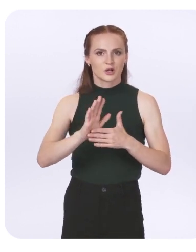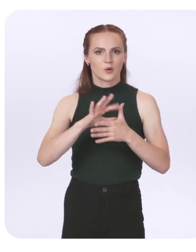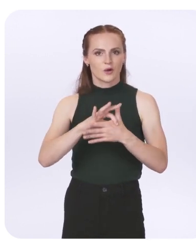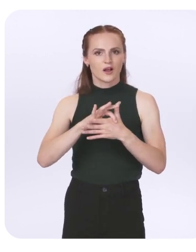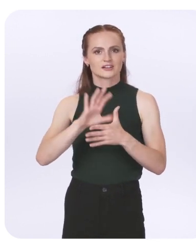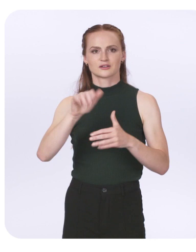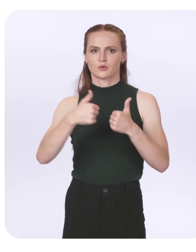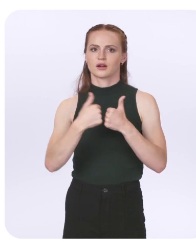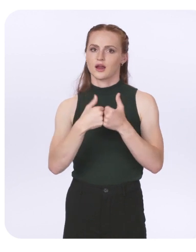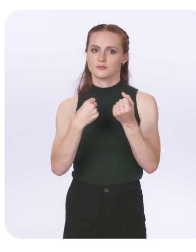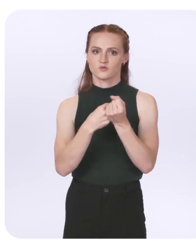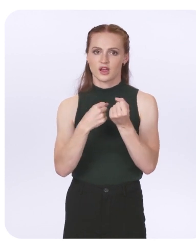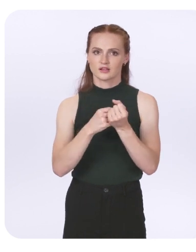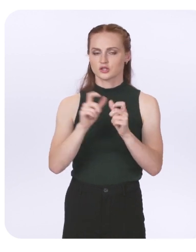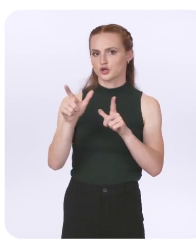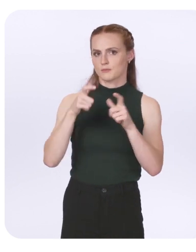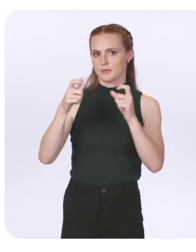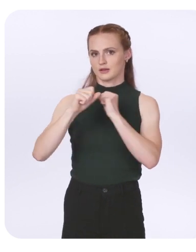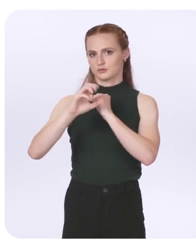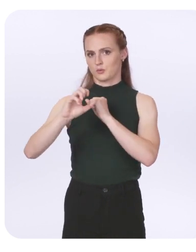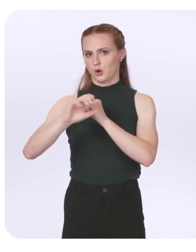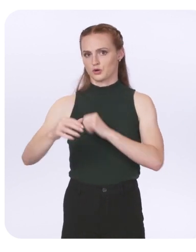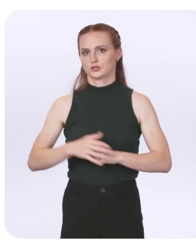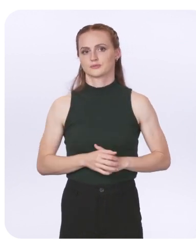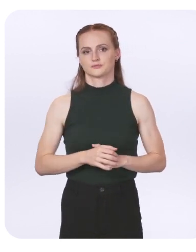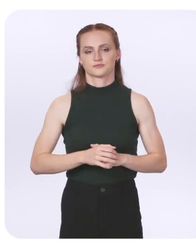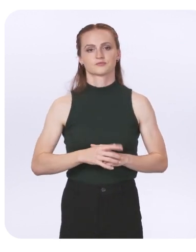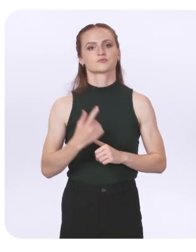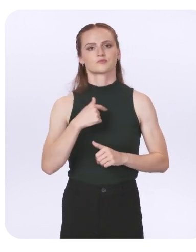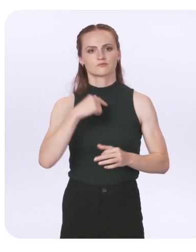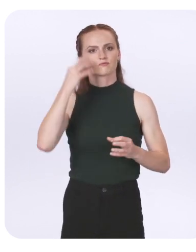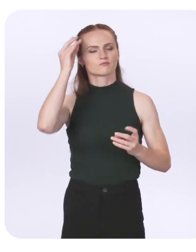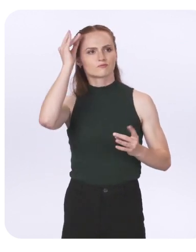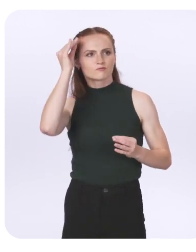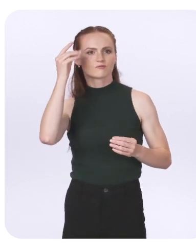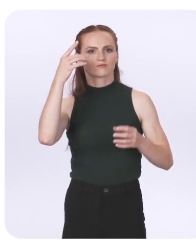We took that into account when deciding how to handle early access for Breachers.